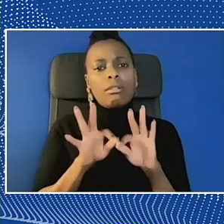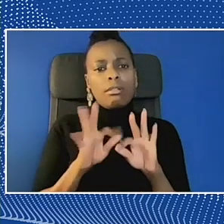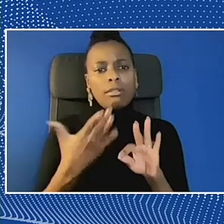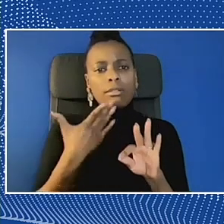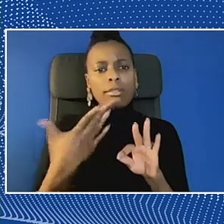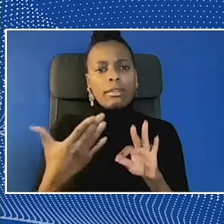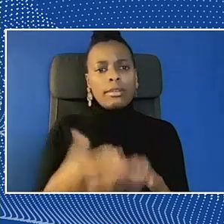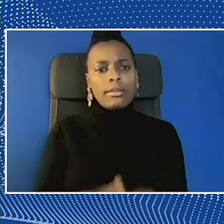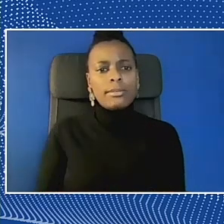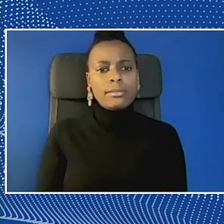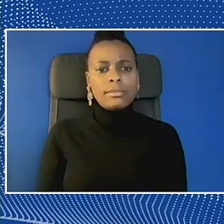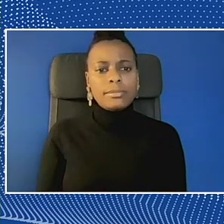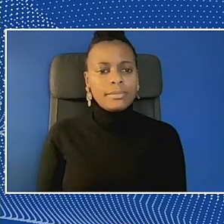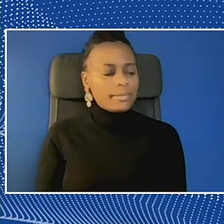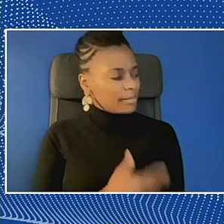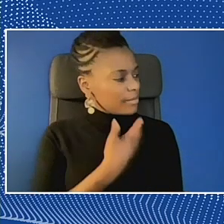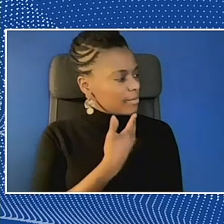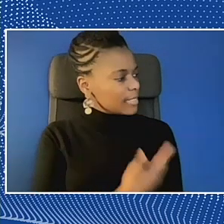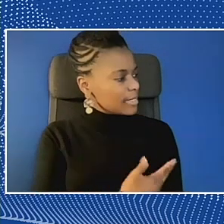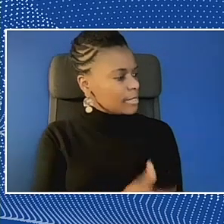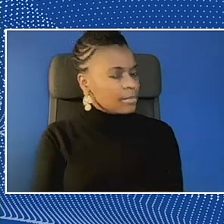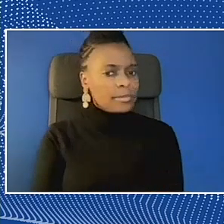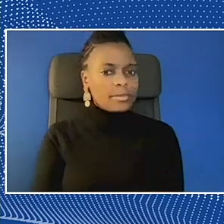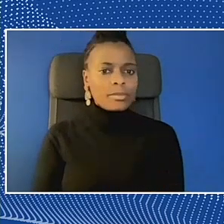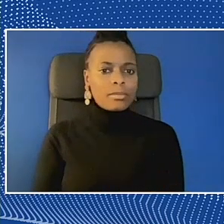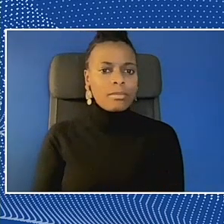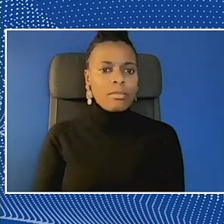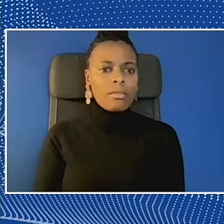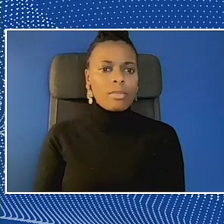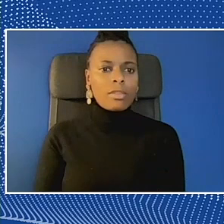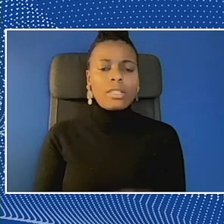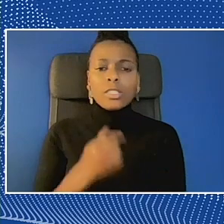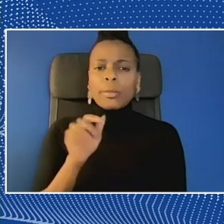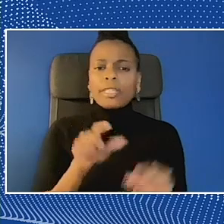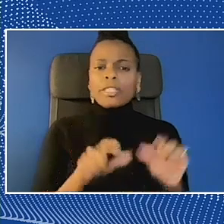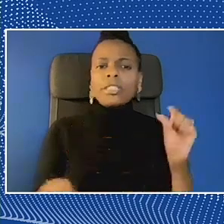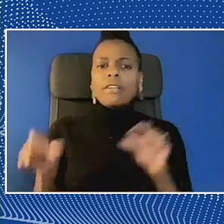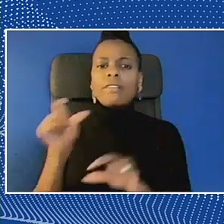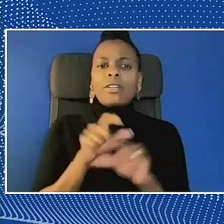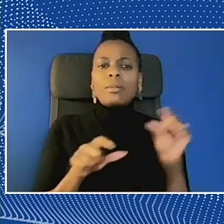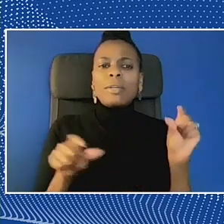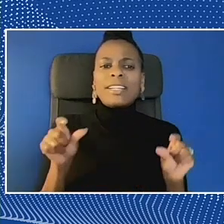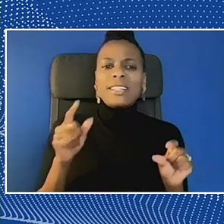Thank you, Richard. There was a bit of a shuffle in the line, but we'll go to John next. I have his hand first.